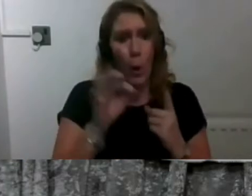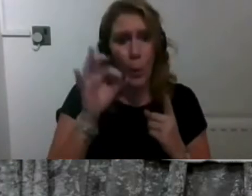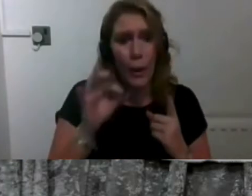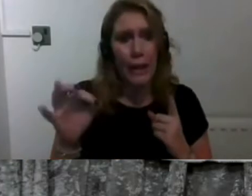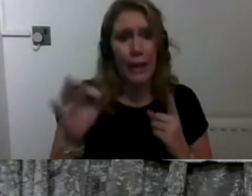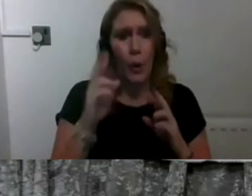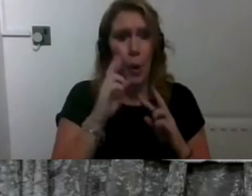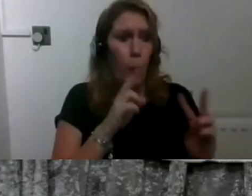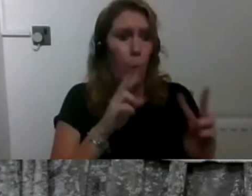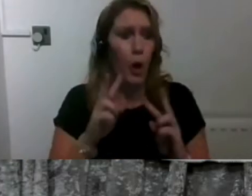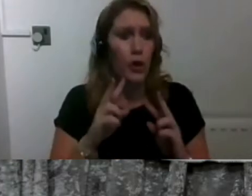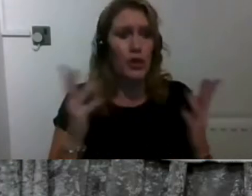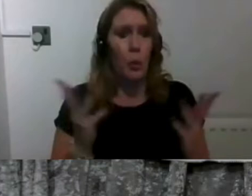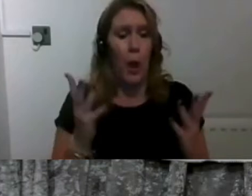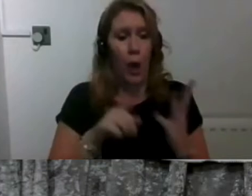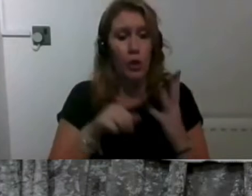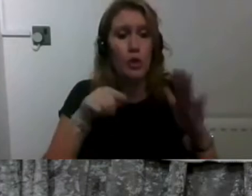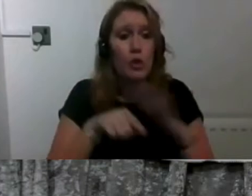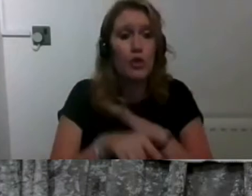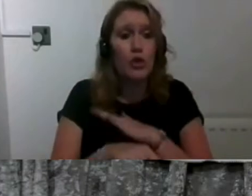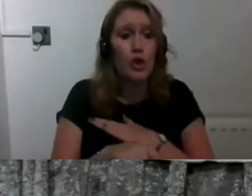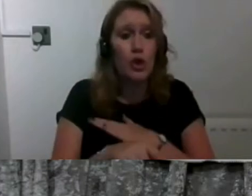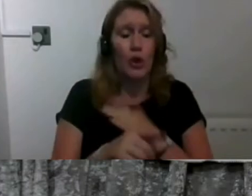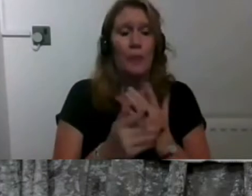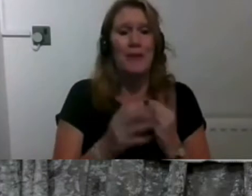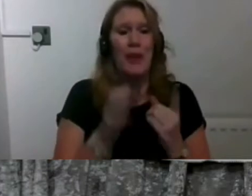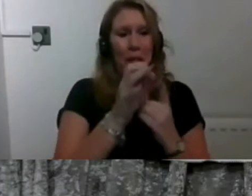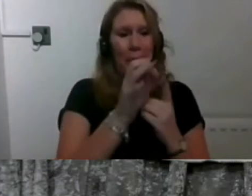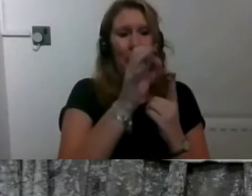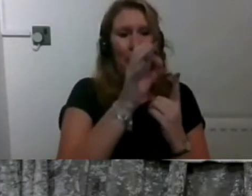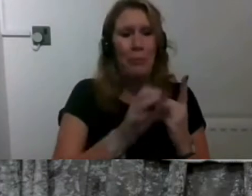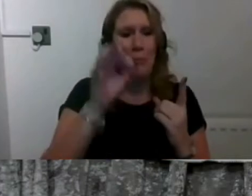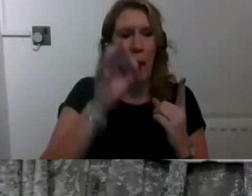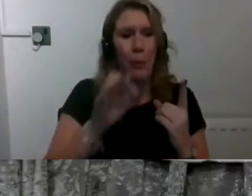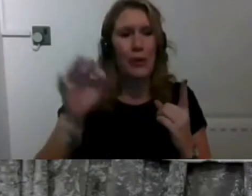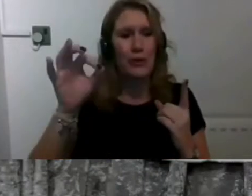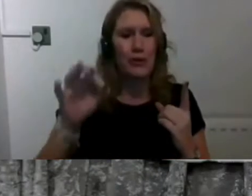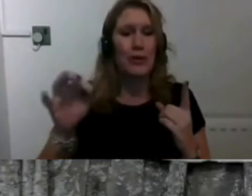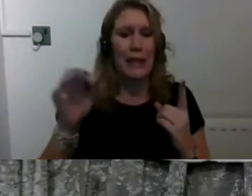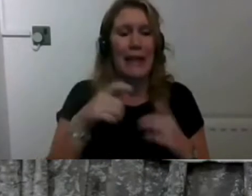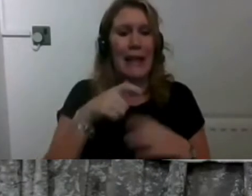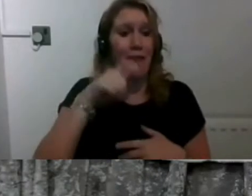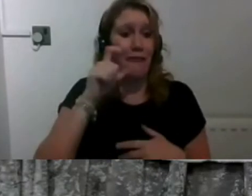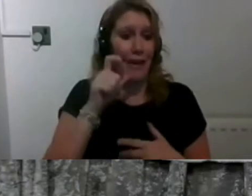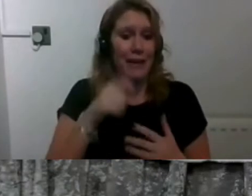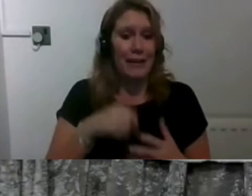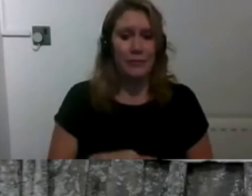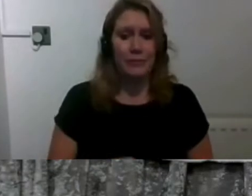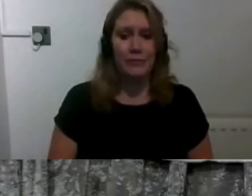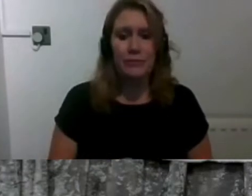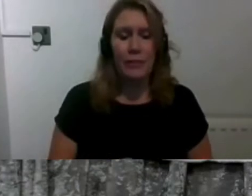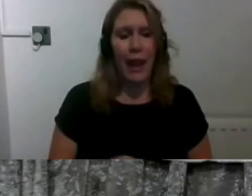the Together Pop-Up Poetry café, featuring poets from Survivors Poetry. We have got